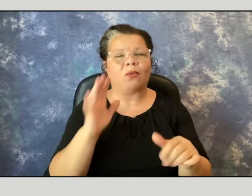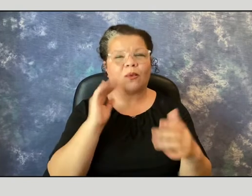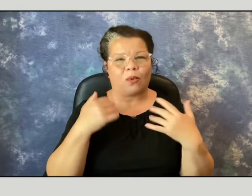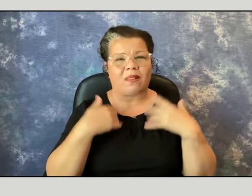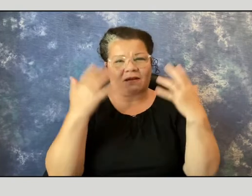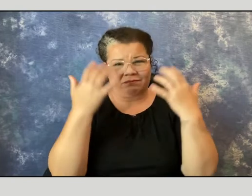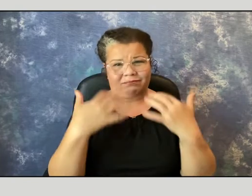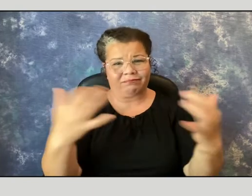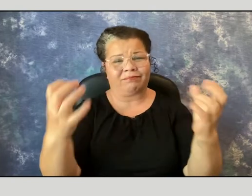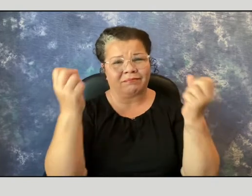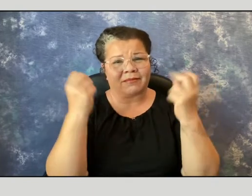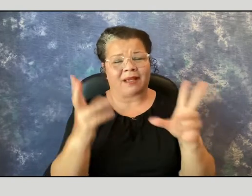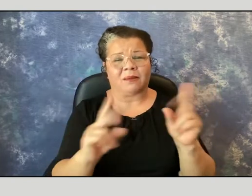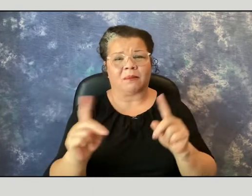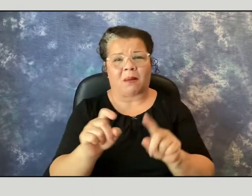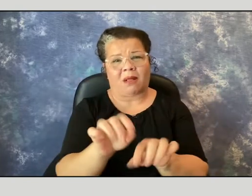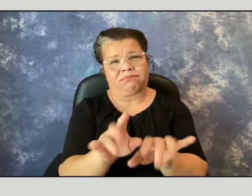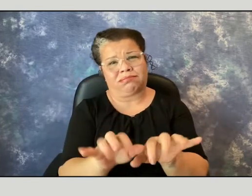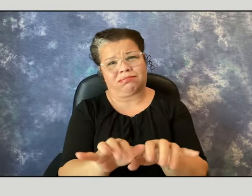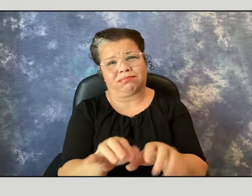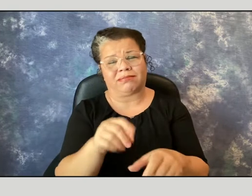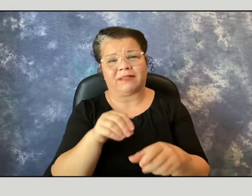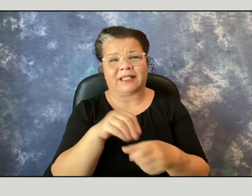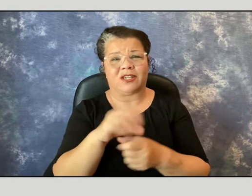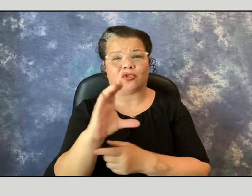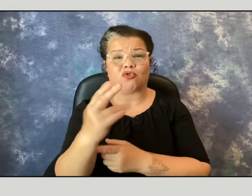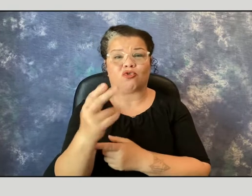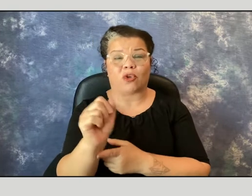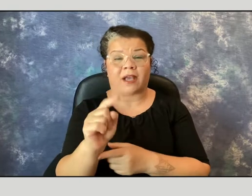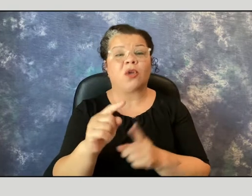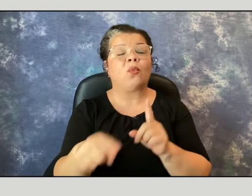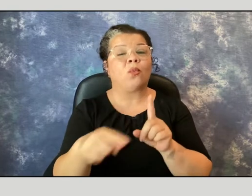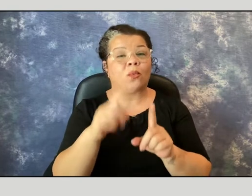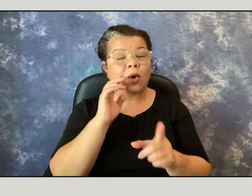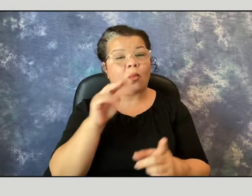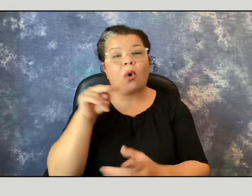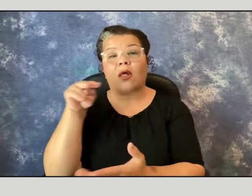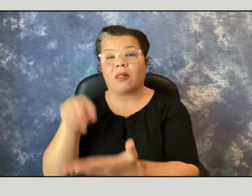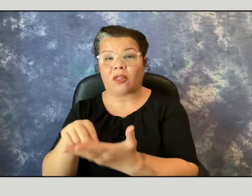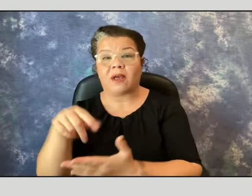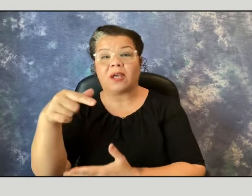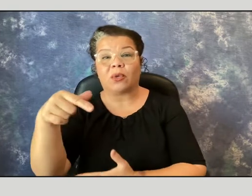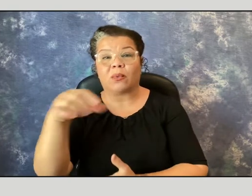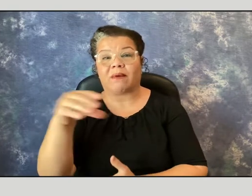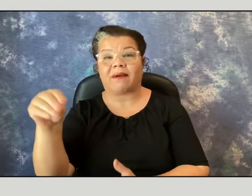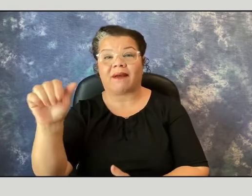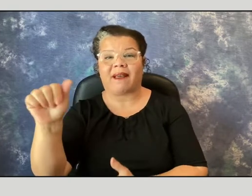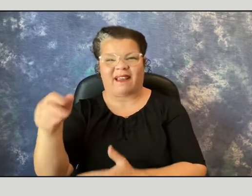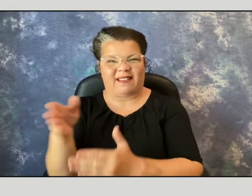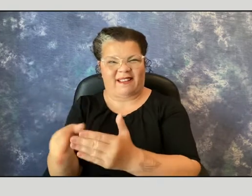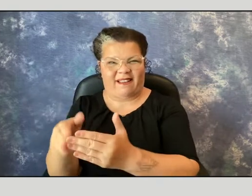in the chat, and we'll turn to audience Q&A at the end of the discussion. So it's now my great pleasure